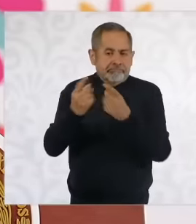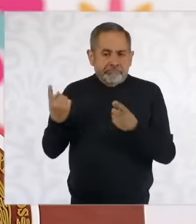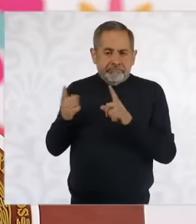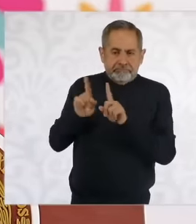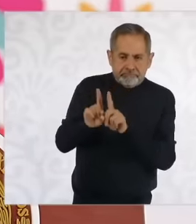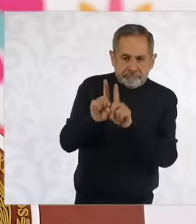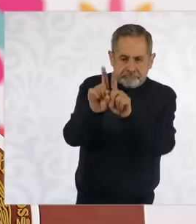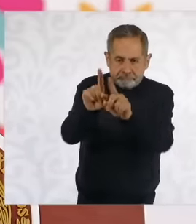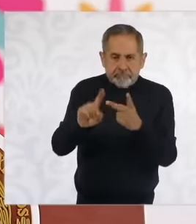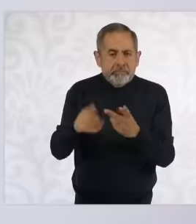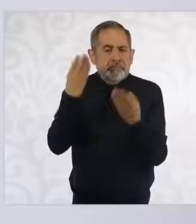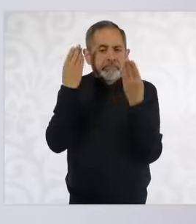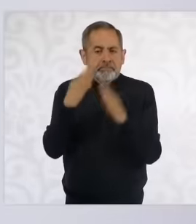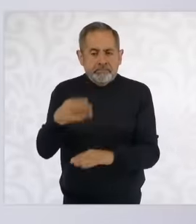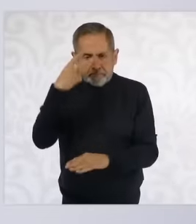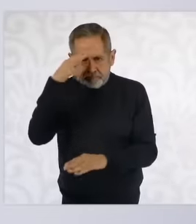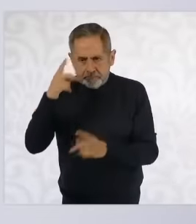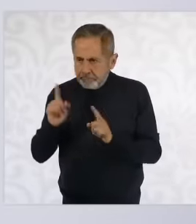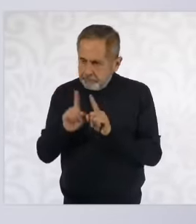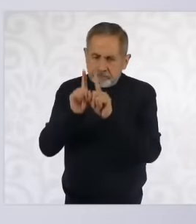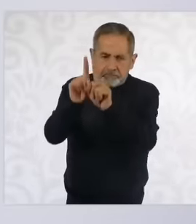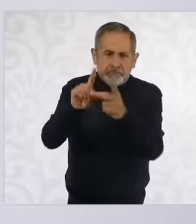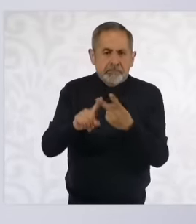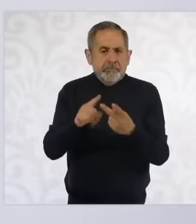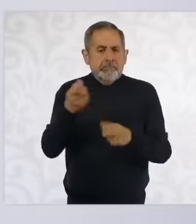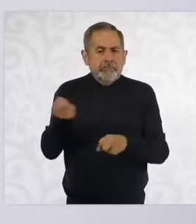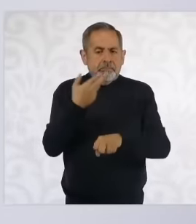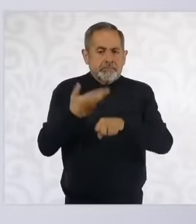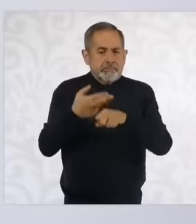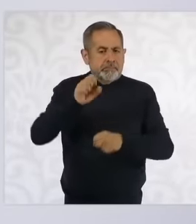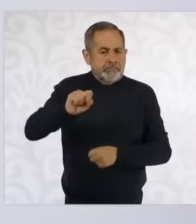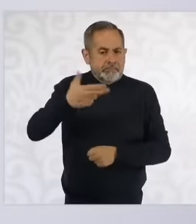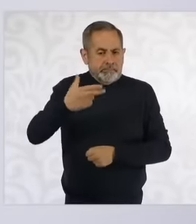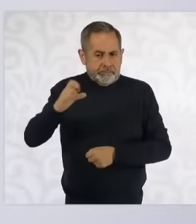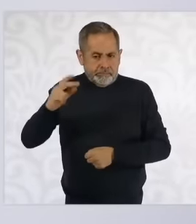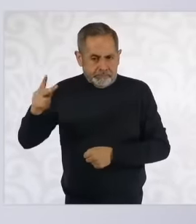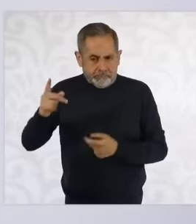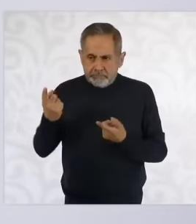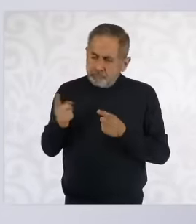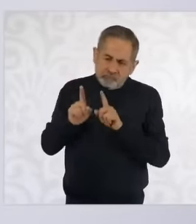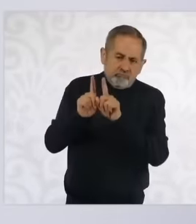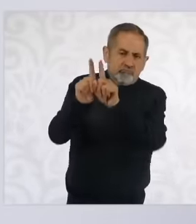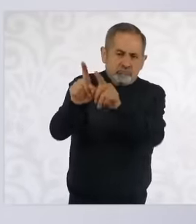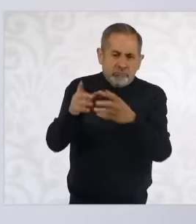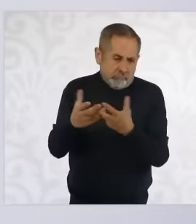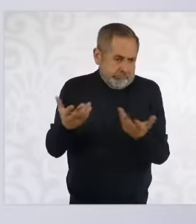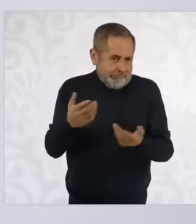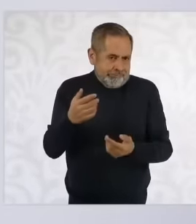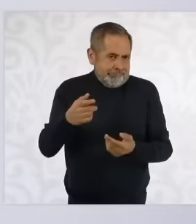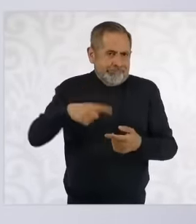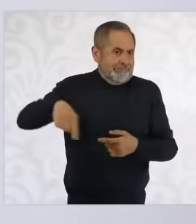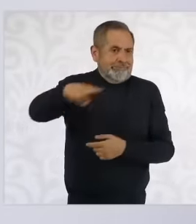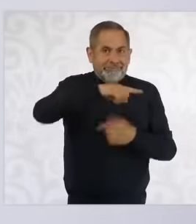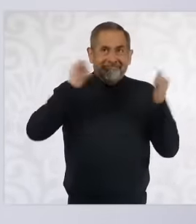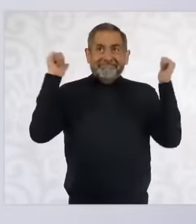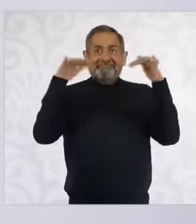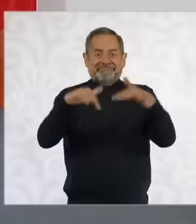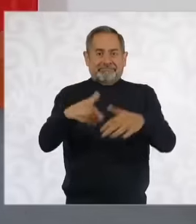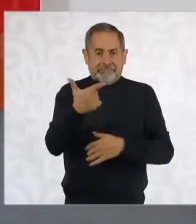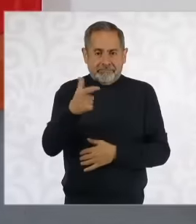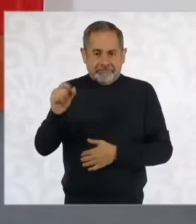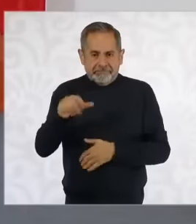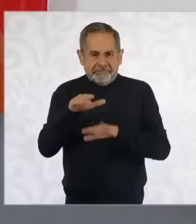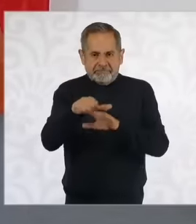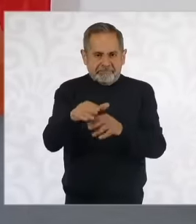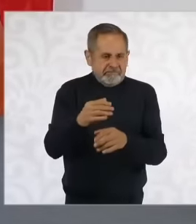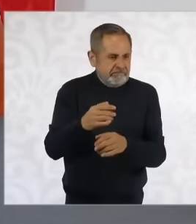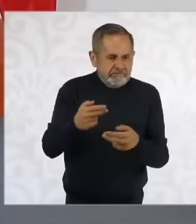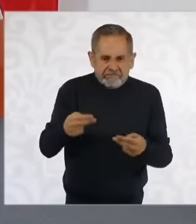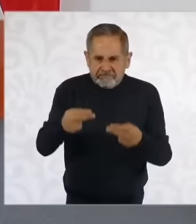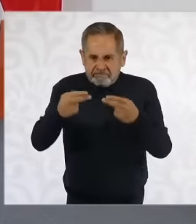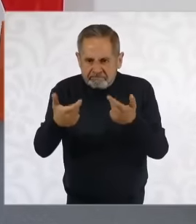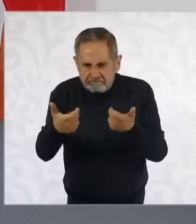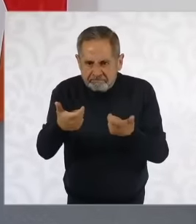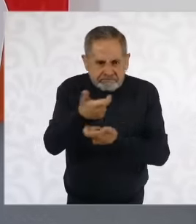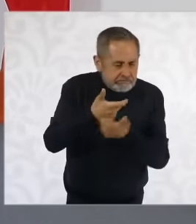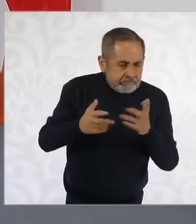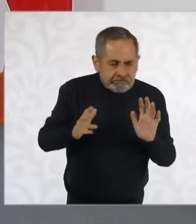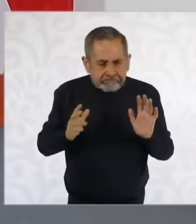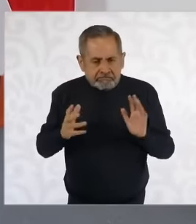Mexico and the Ministry of Finance normally due to the characteristic of the g20 And let's go, we already have a